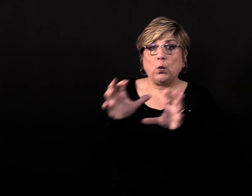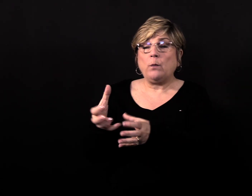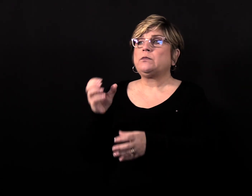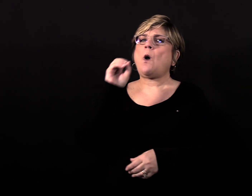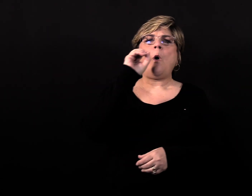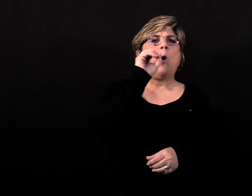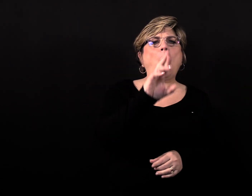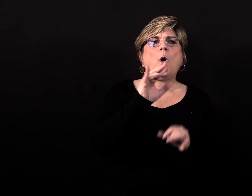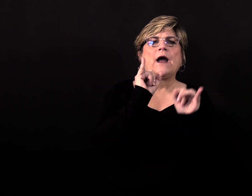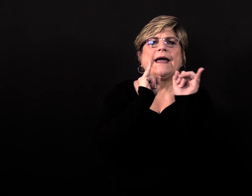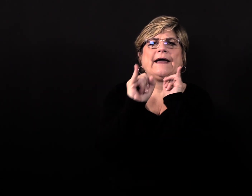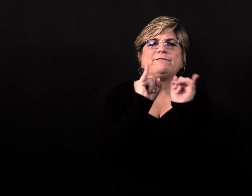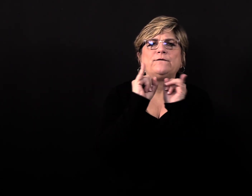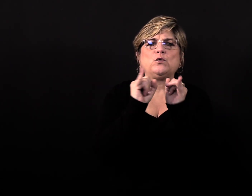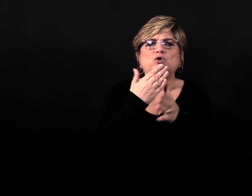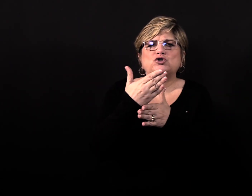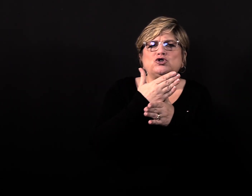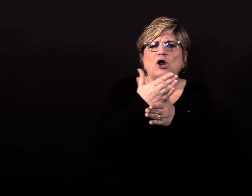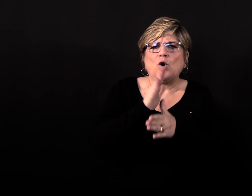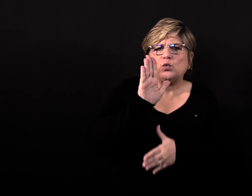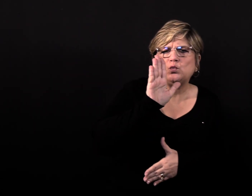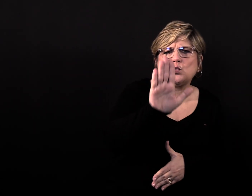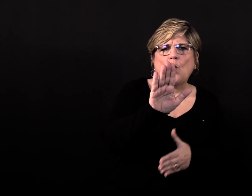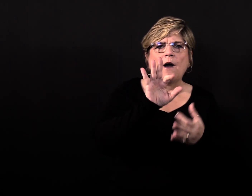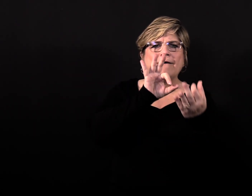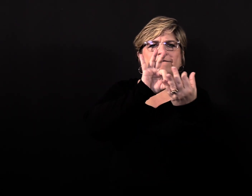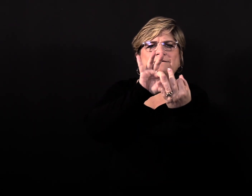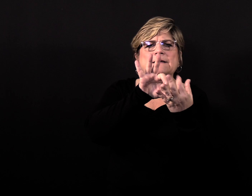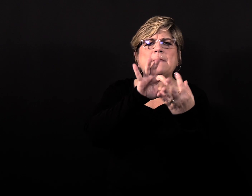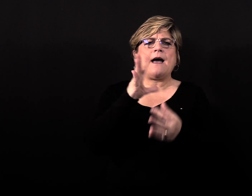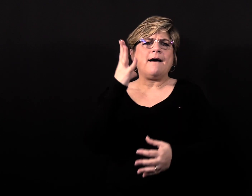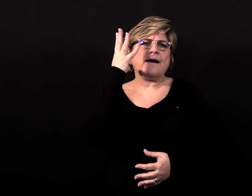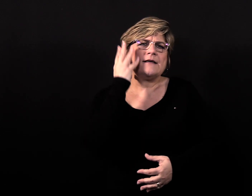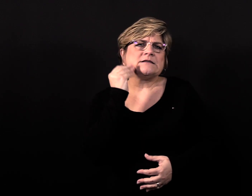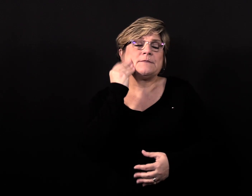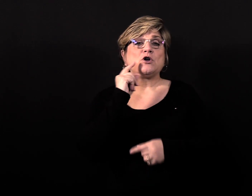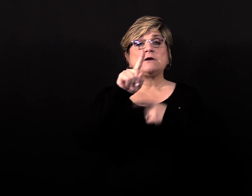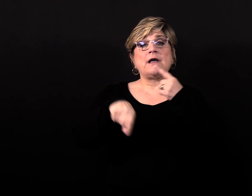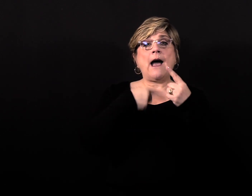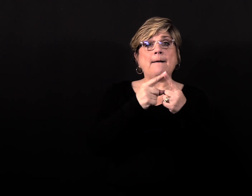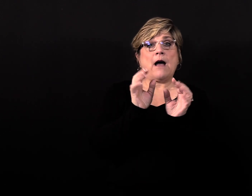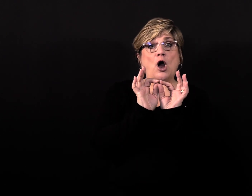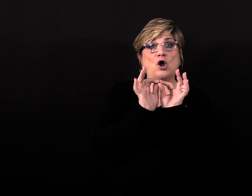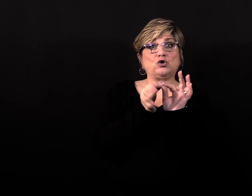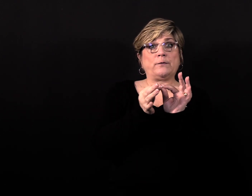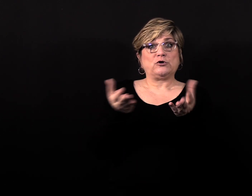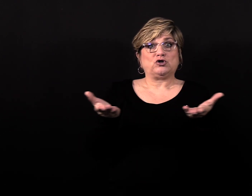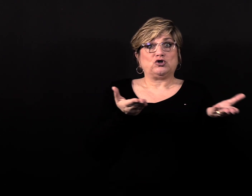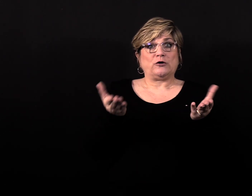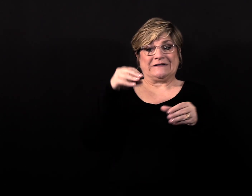working groups or to be interviewed sharing your feedback and experiences about interpreting